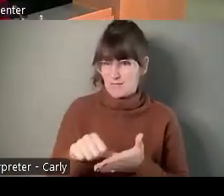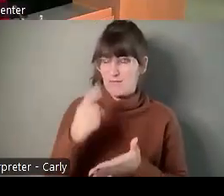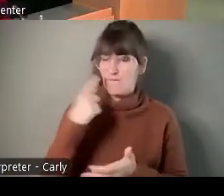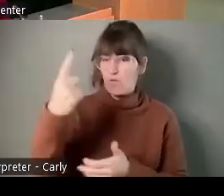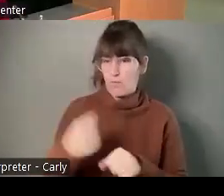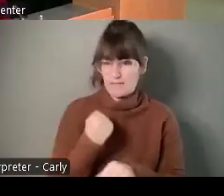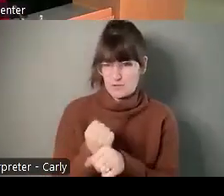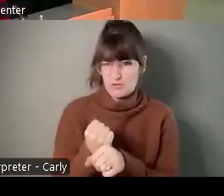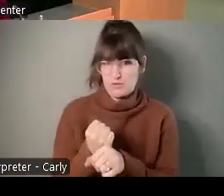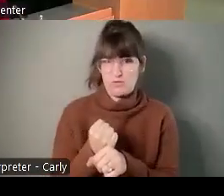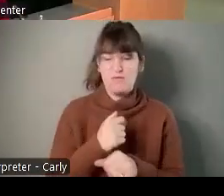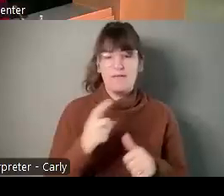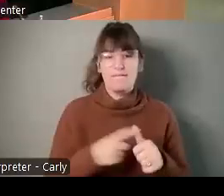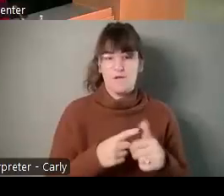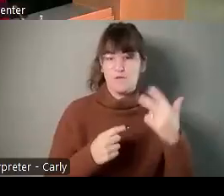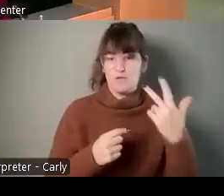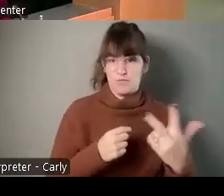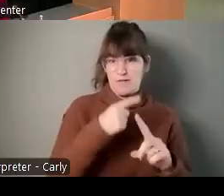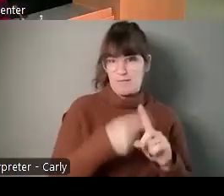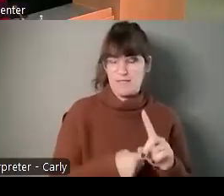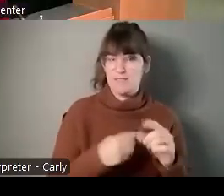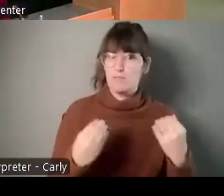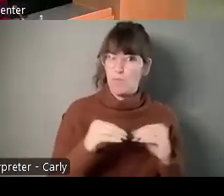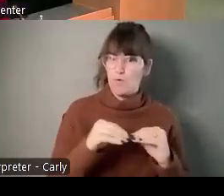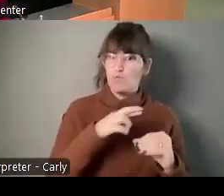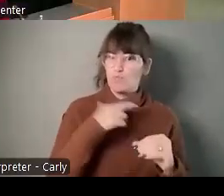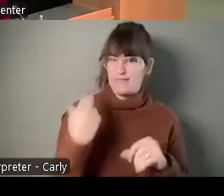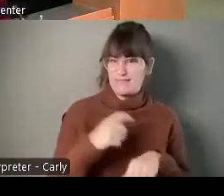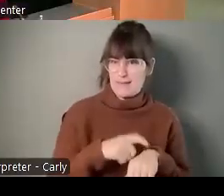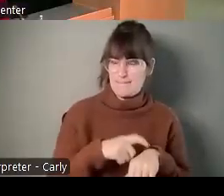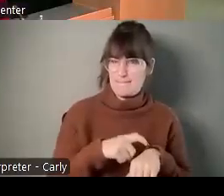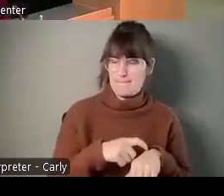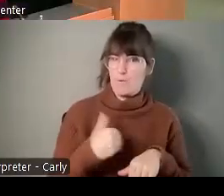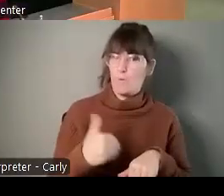in the first three months because we know this is when the risk is most elevated. And then we